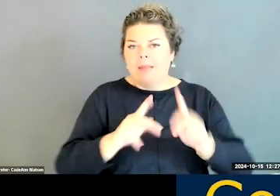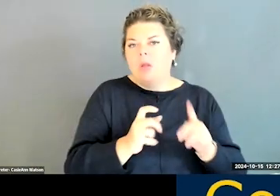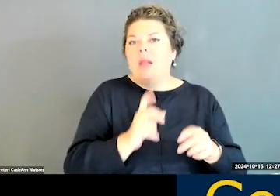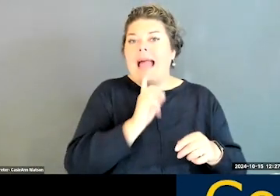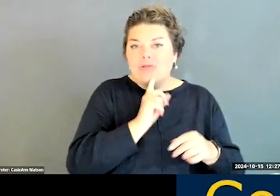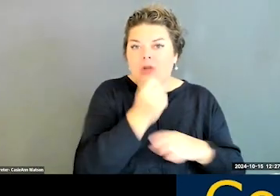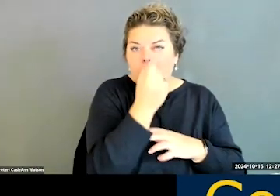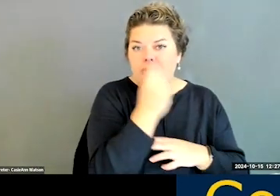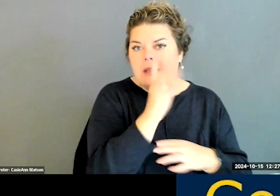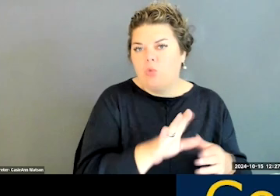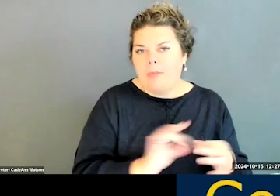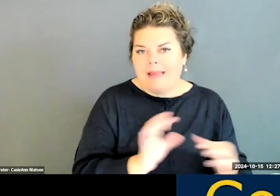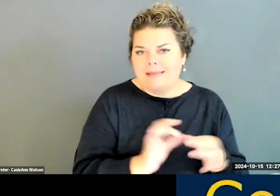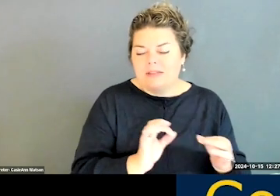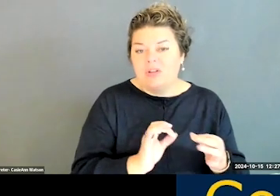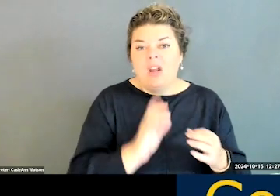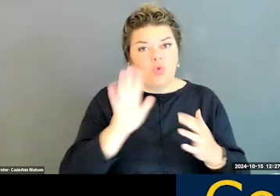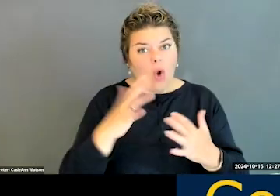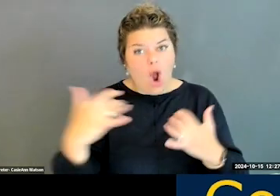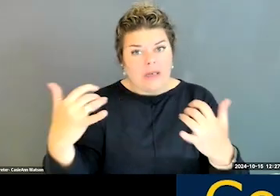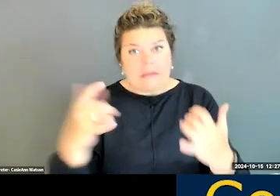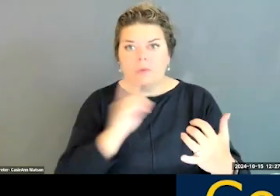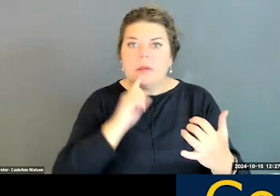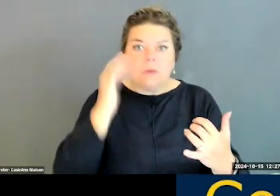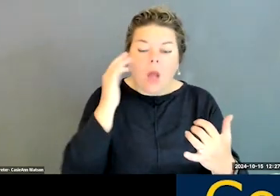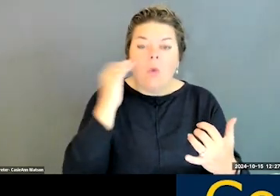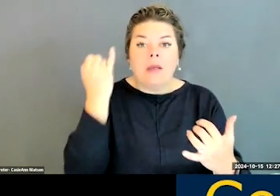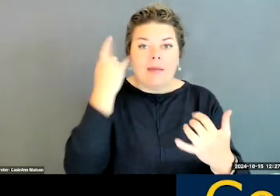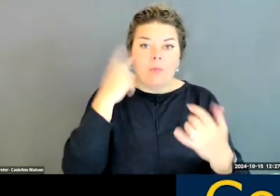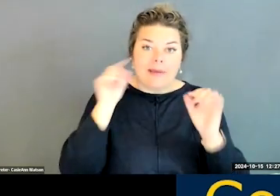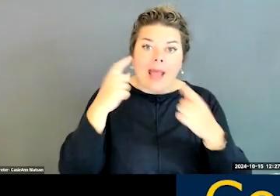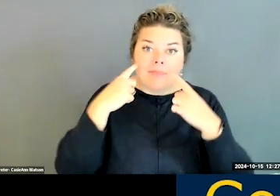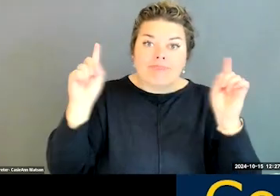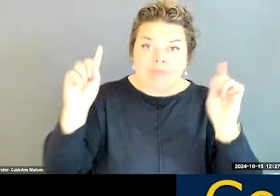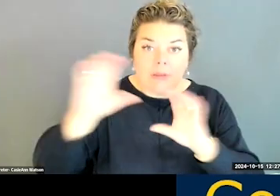And knowing your audience is really the key to make sure that you're delivering your message effectively.